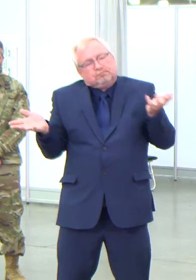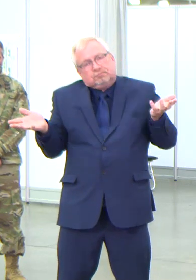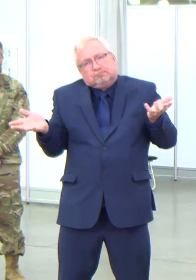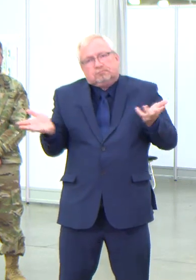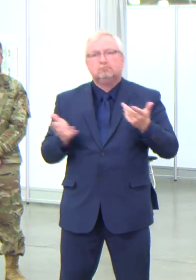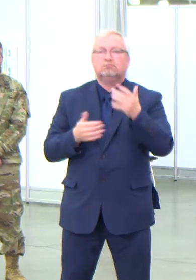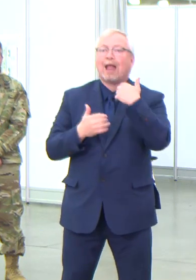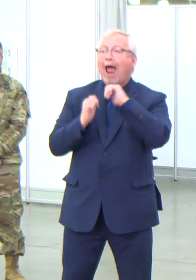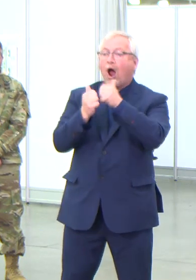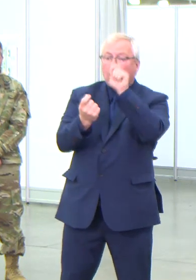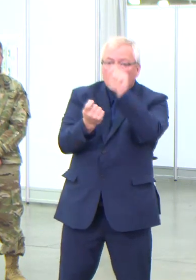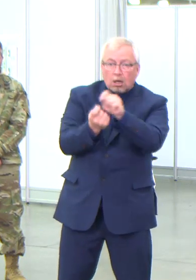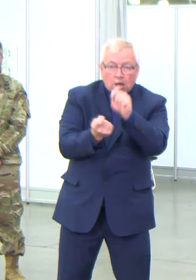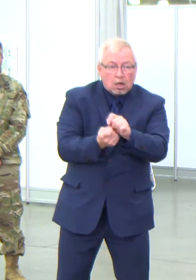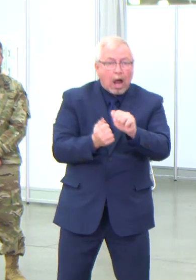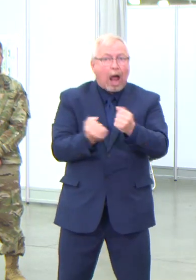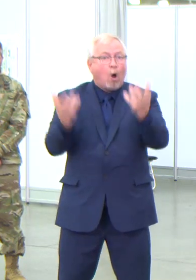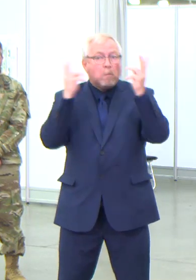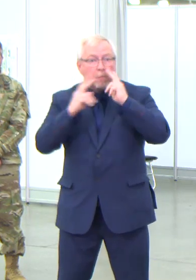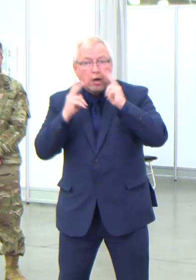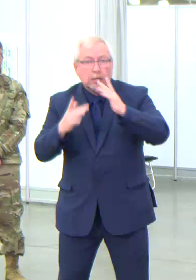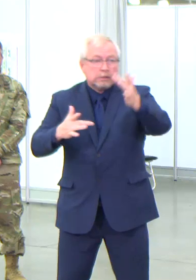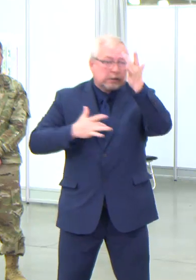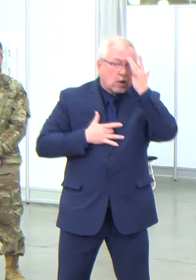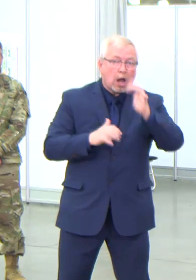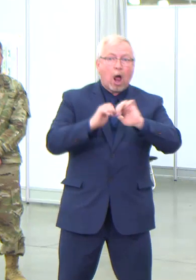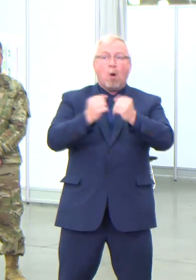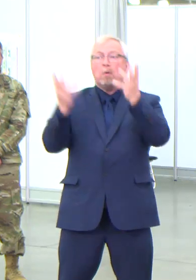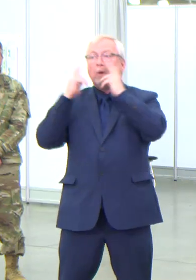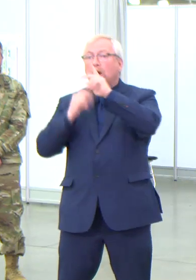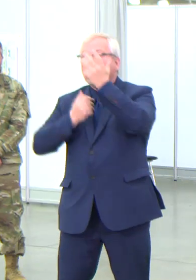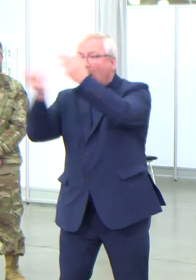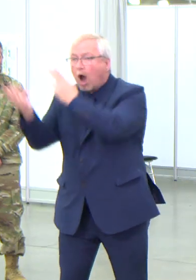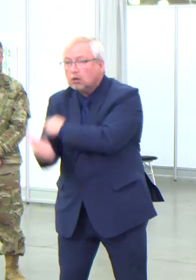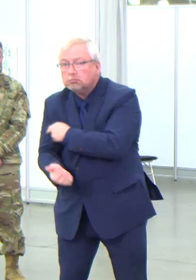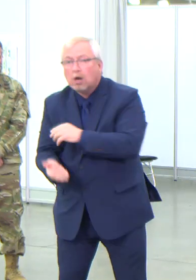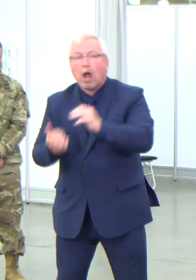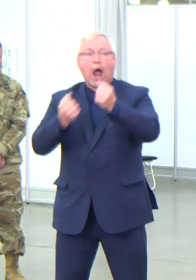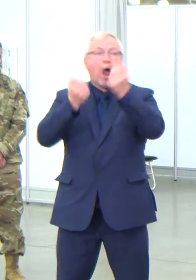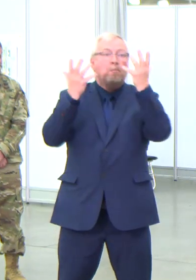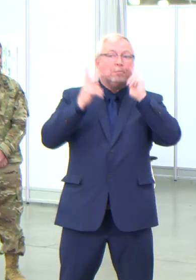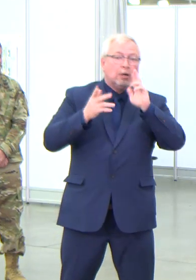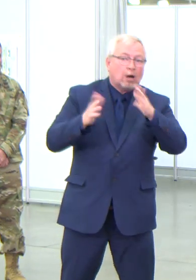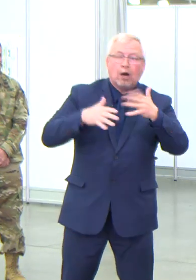don't know exactly how many people are going to be infected. We don't know how many people are going to be hospitalized or how many deaths. But at least my